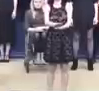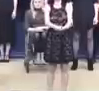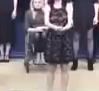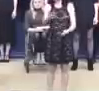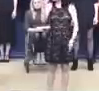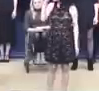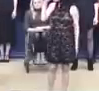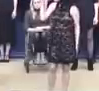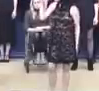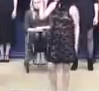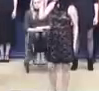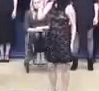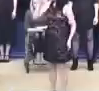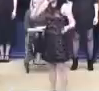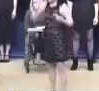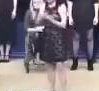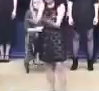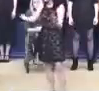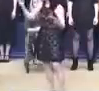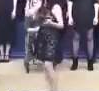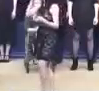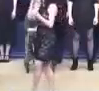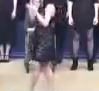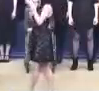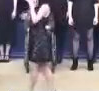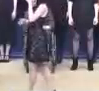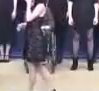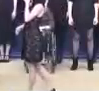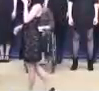Mama, the weeping